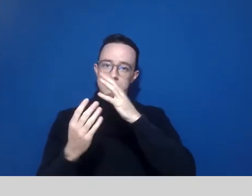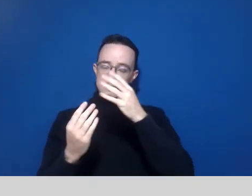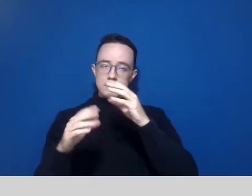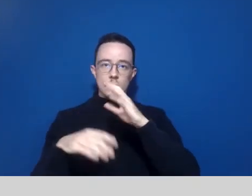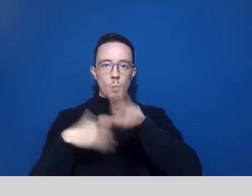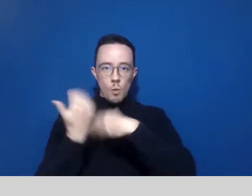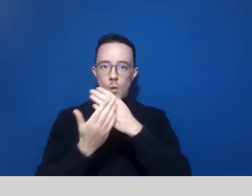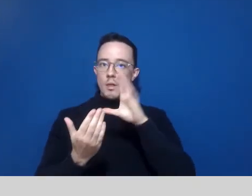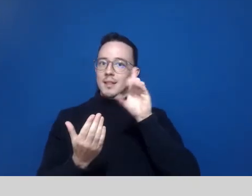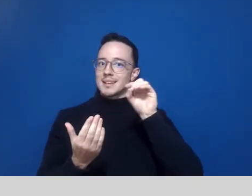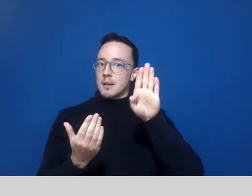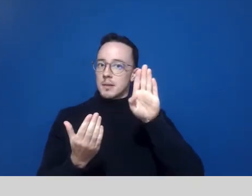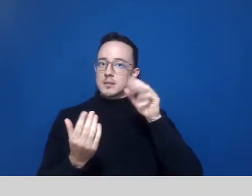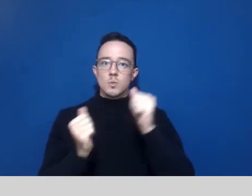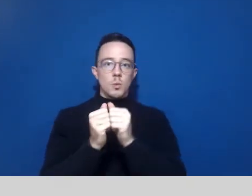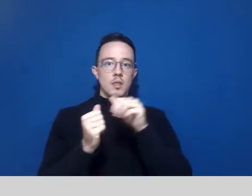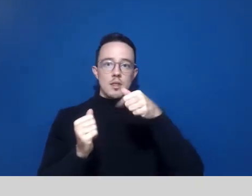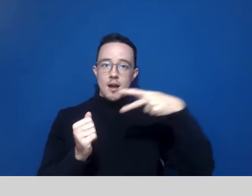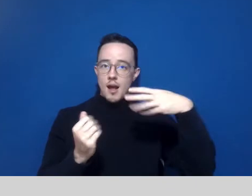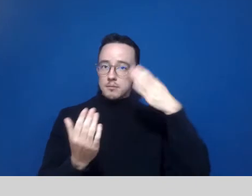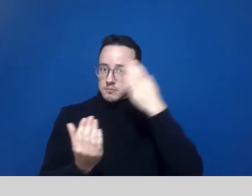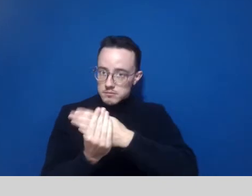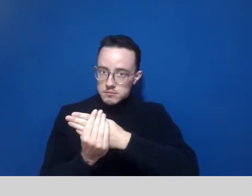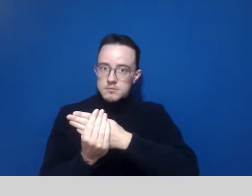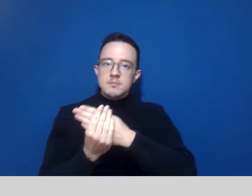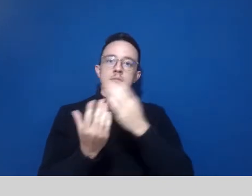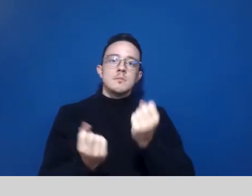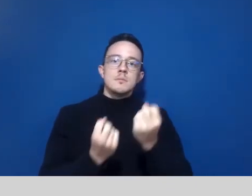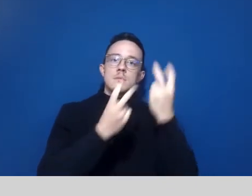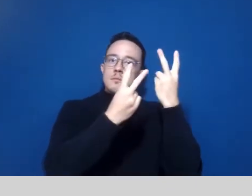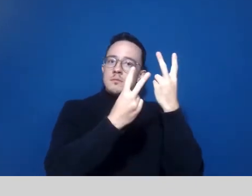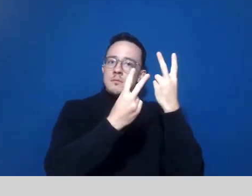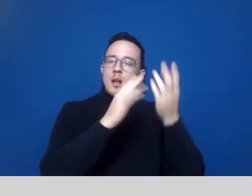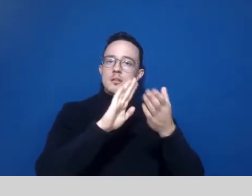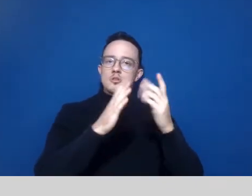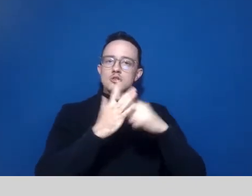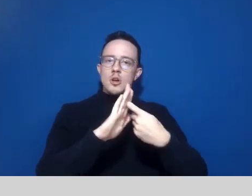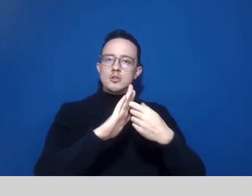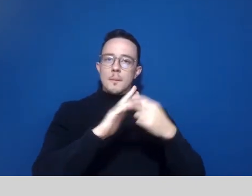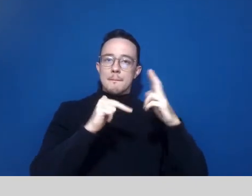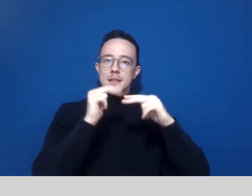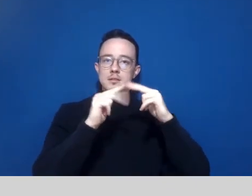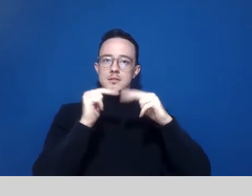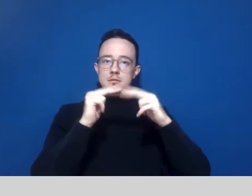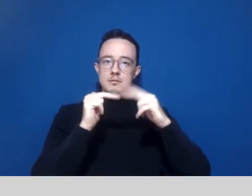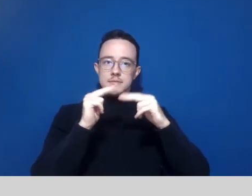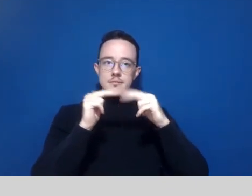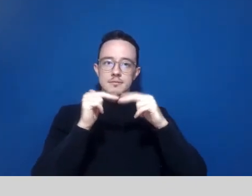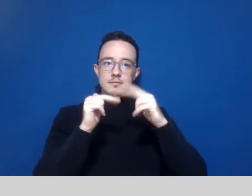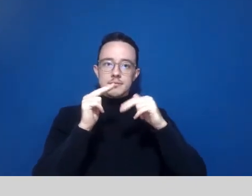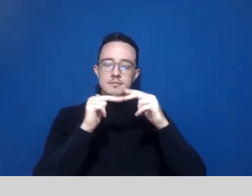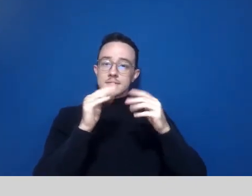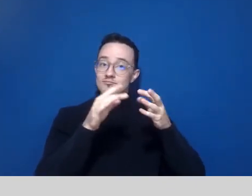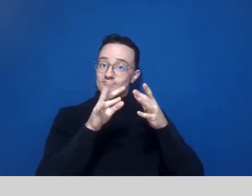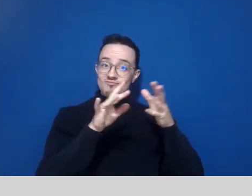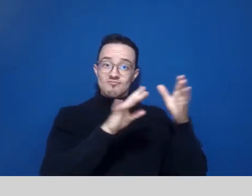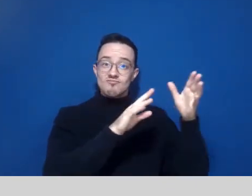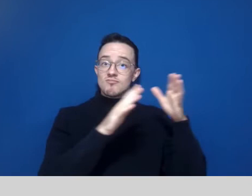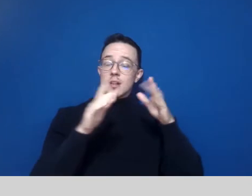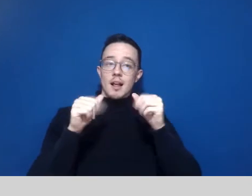that database with the Datasette application itself, uploads it, and starts running a build on Vercel. It gives me a URL, and go here.